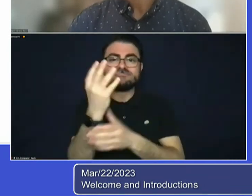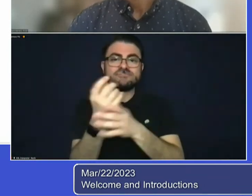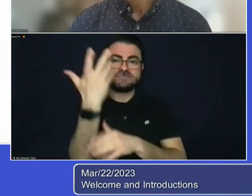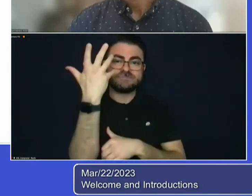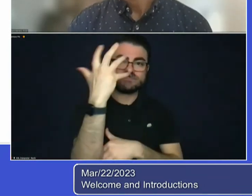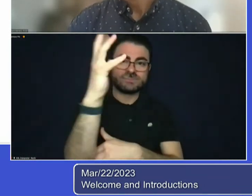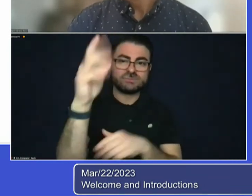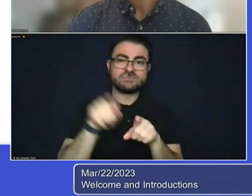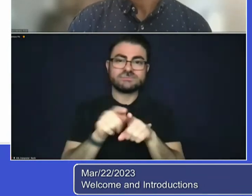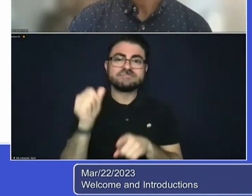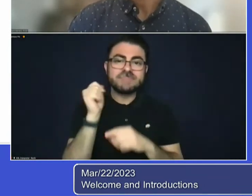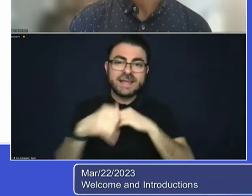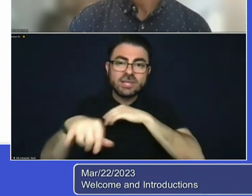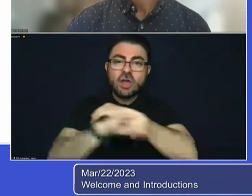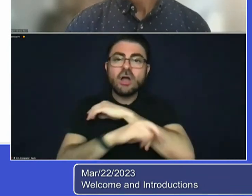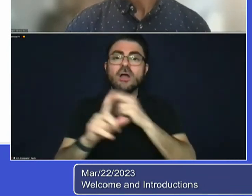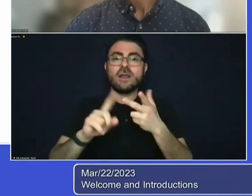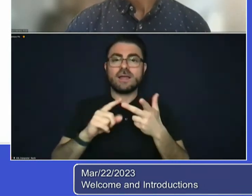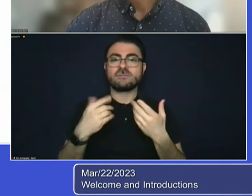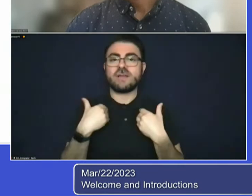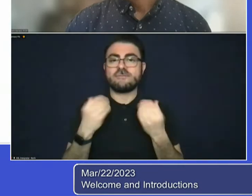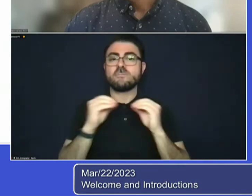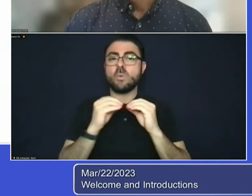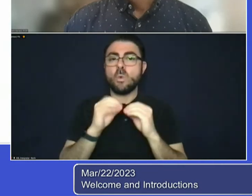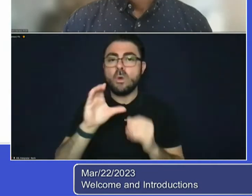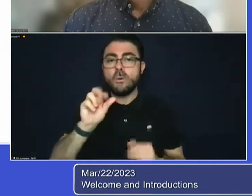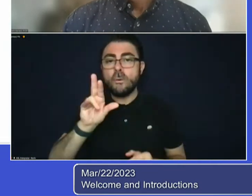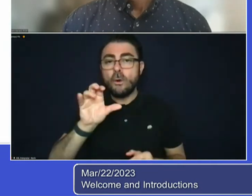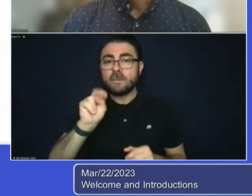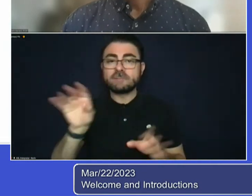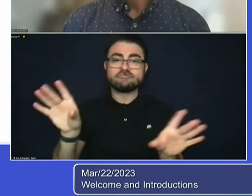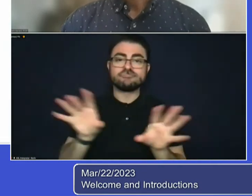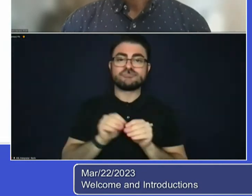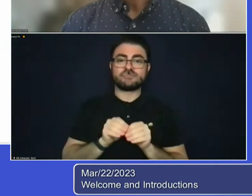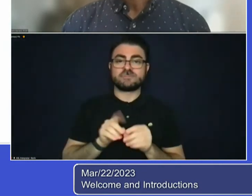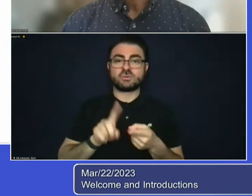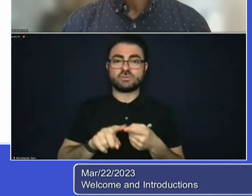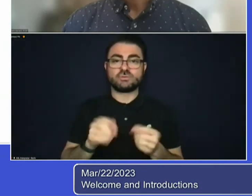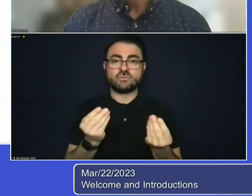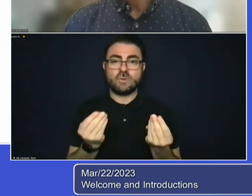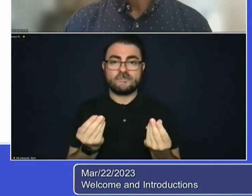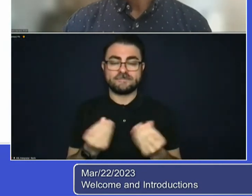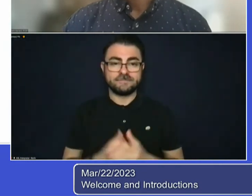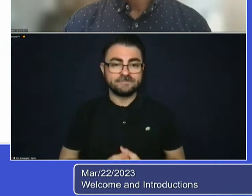ORDER TO CREATE SHADE BUT ALSO